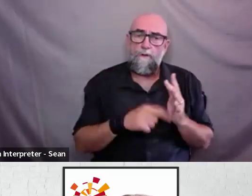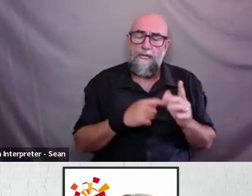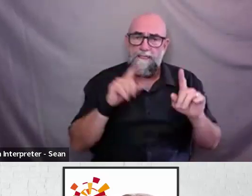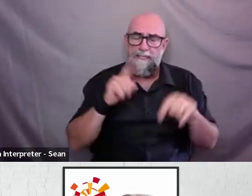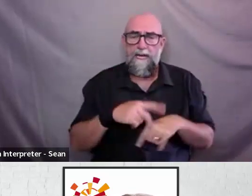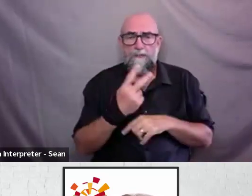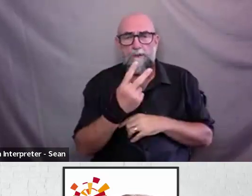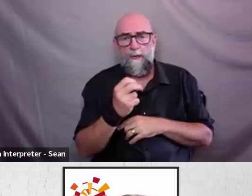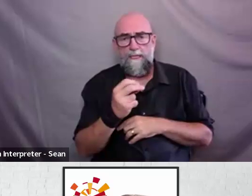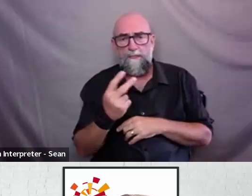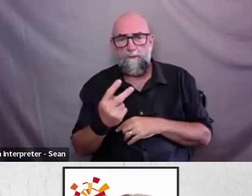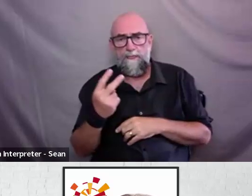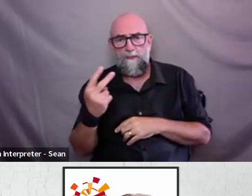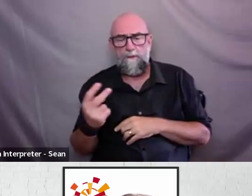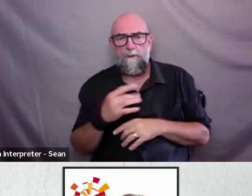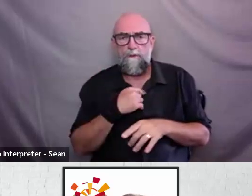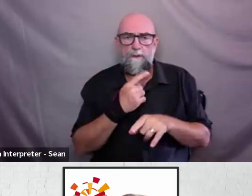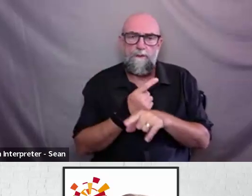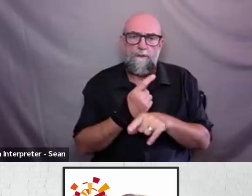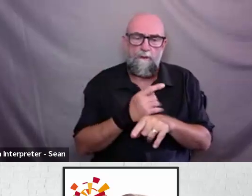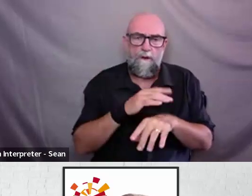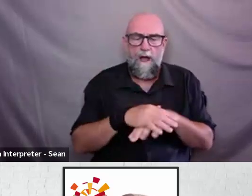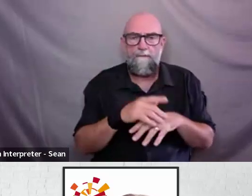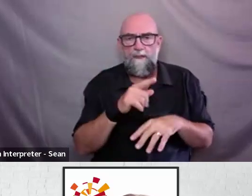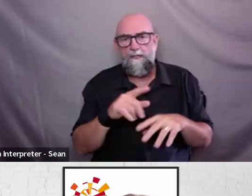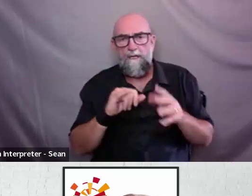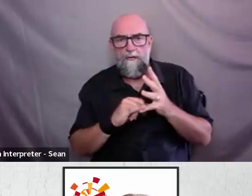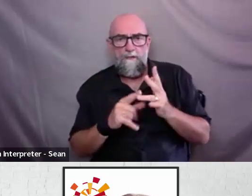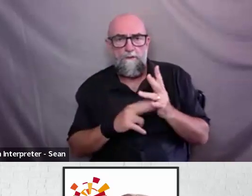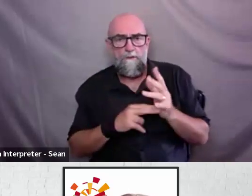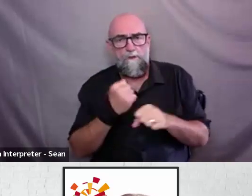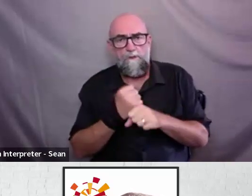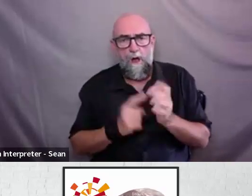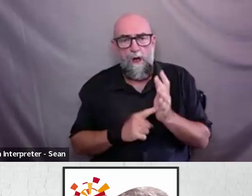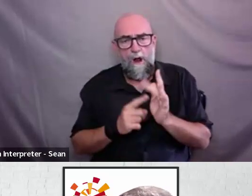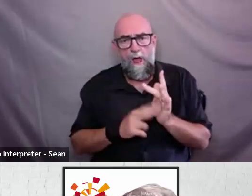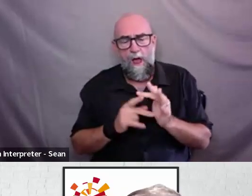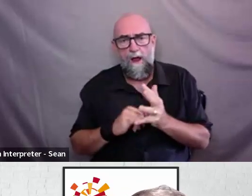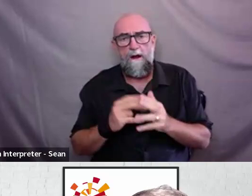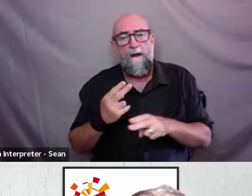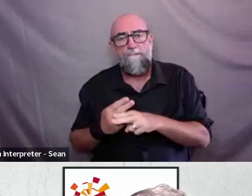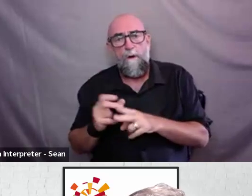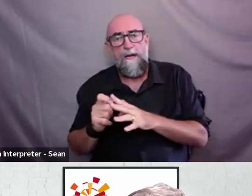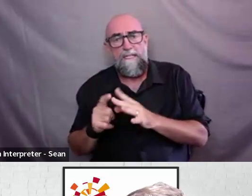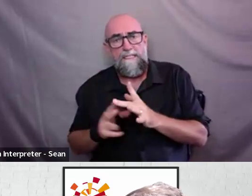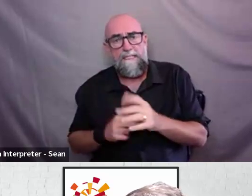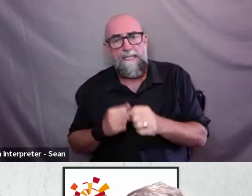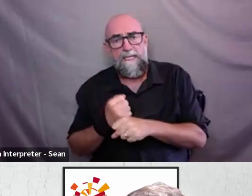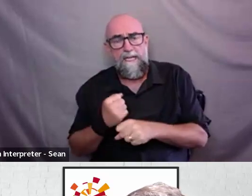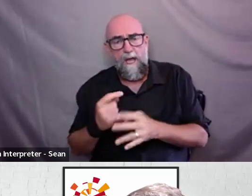persecuted mammal in this country and the song line of the dingo can also be found in the south of India, in Thailand,